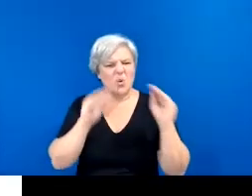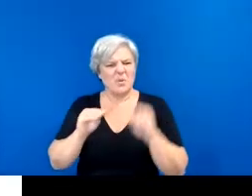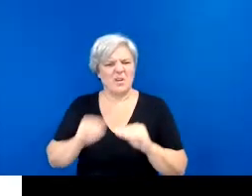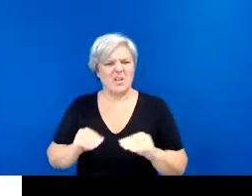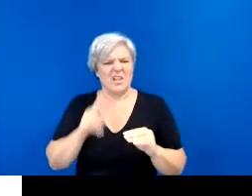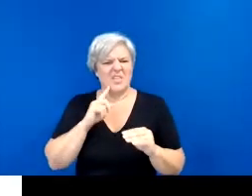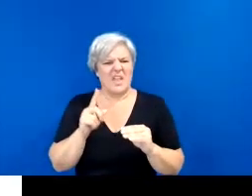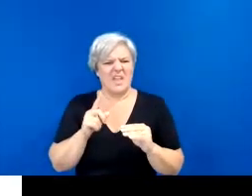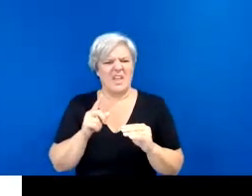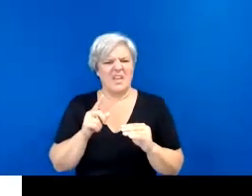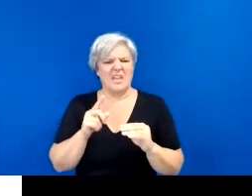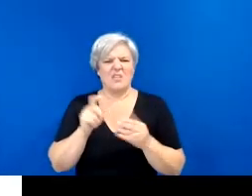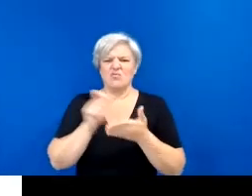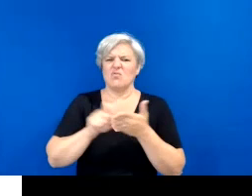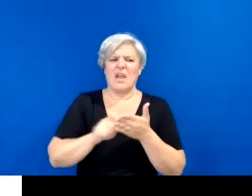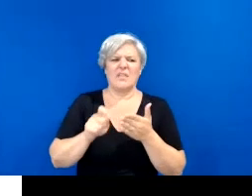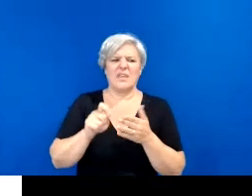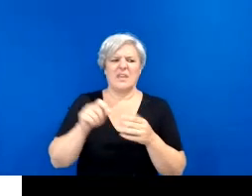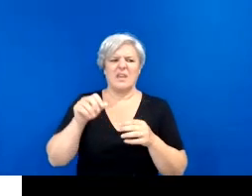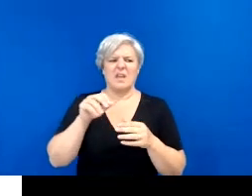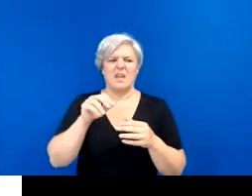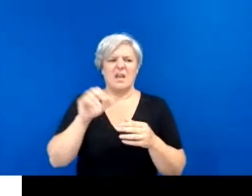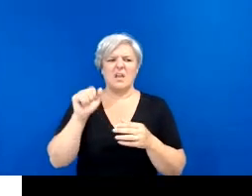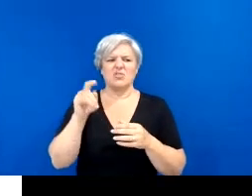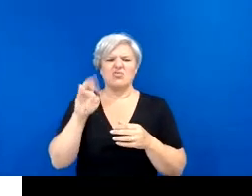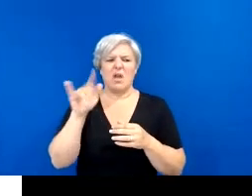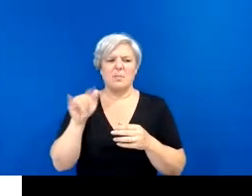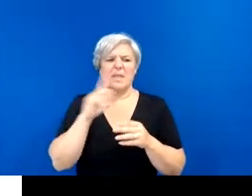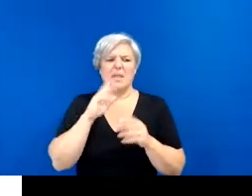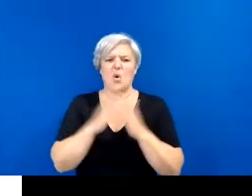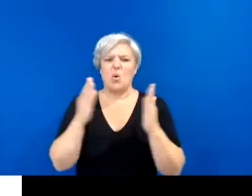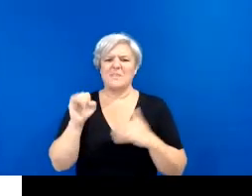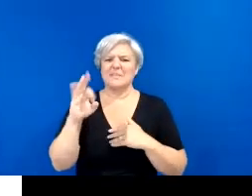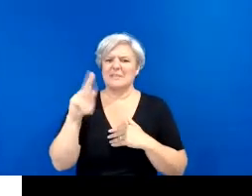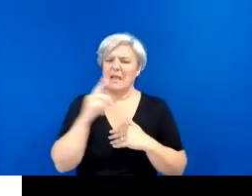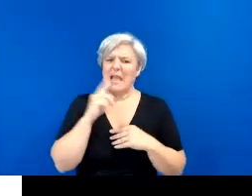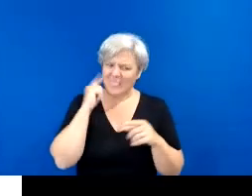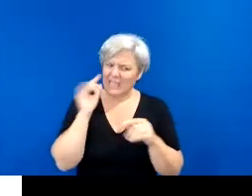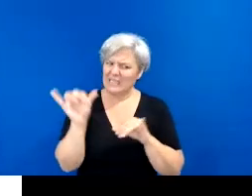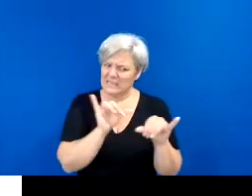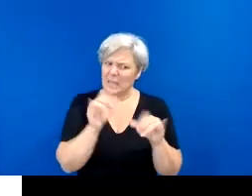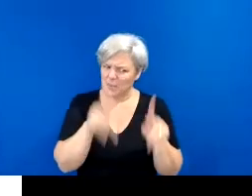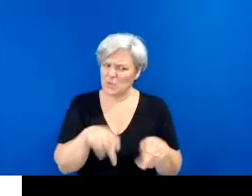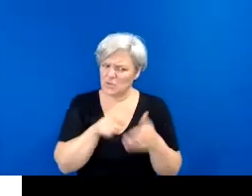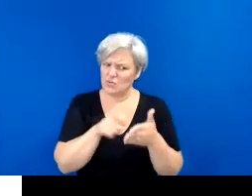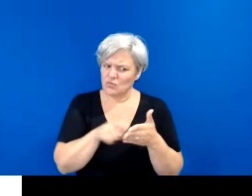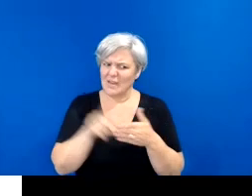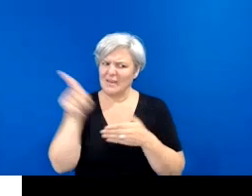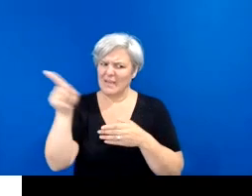Stacks book. And it's an exhaustive list of resources on astronomy outside of Europe and the U.S. mainstream.